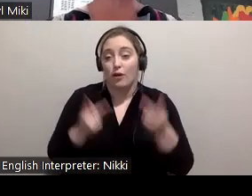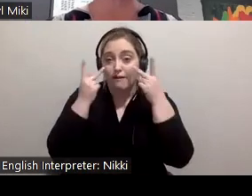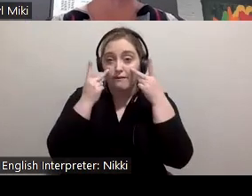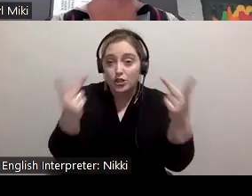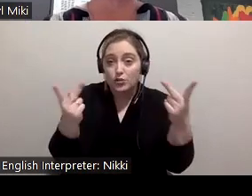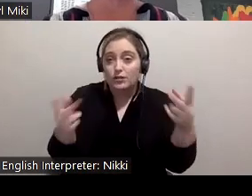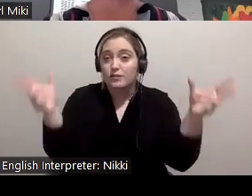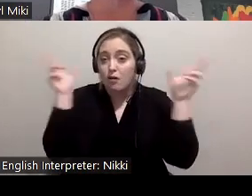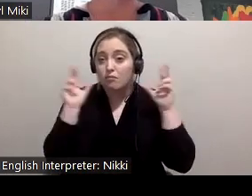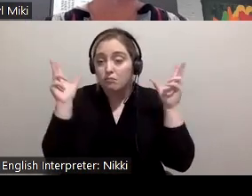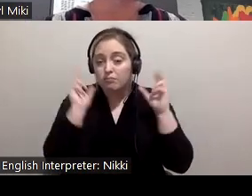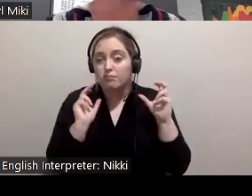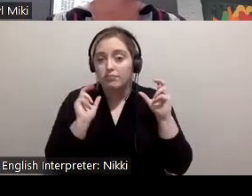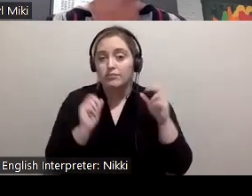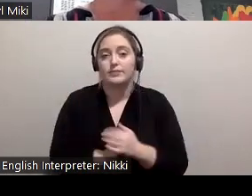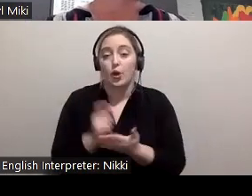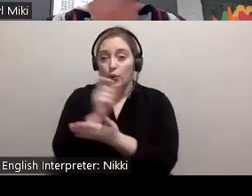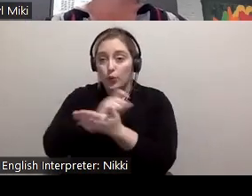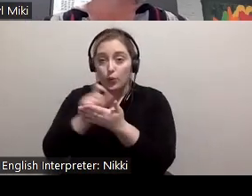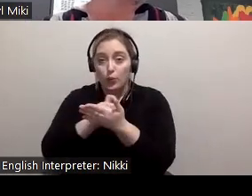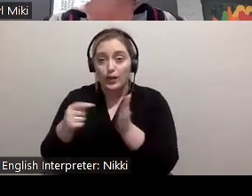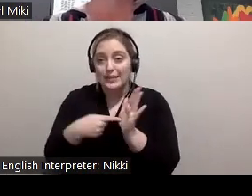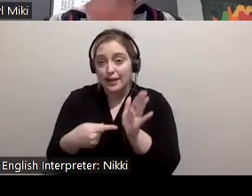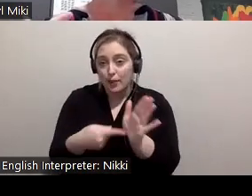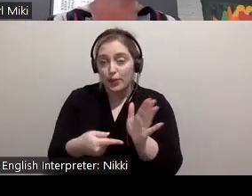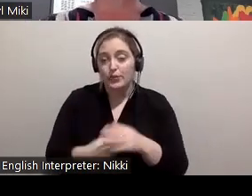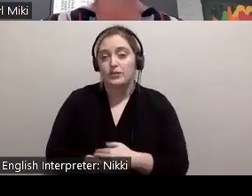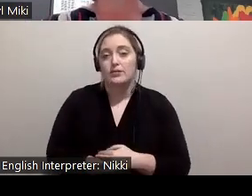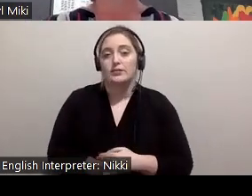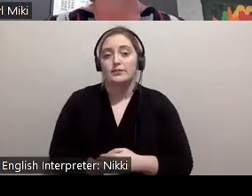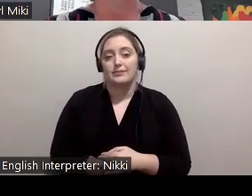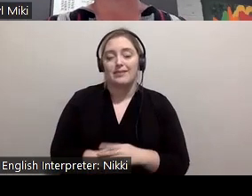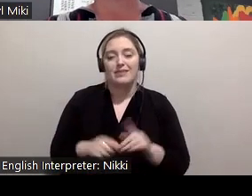maybe even written examples of the kinds of work that your